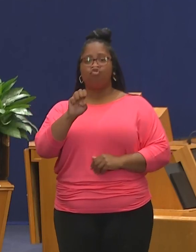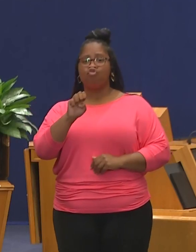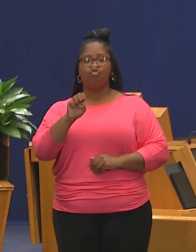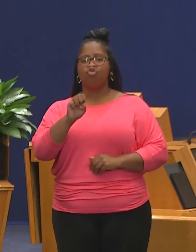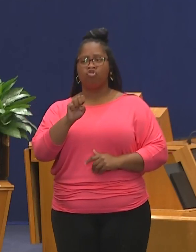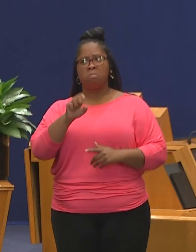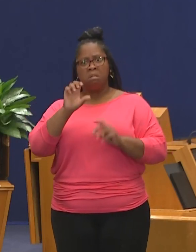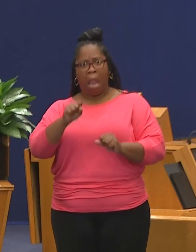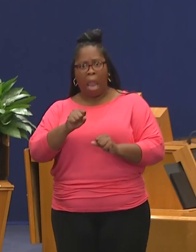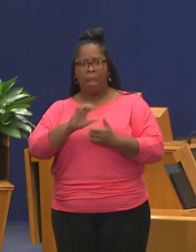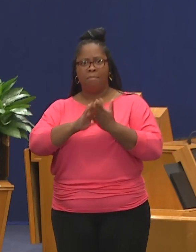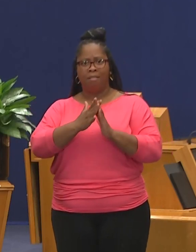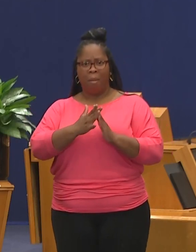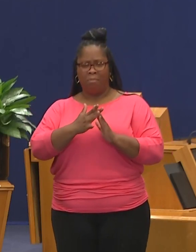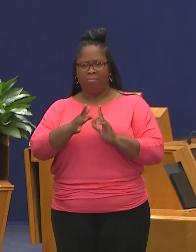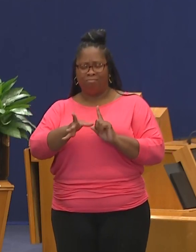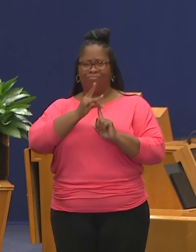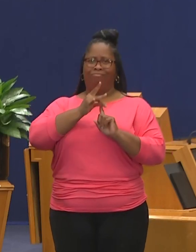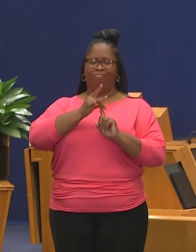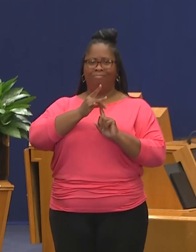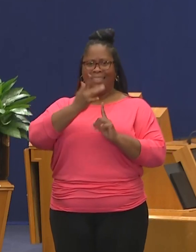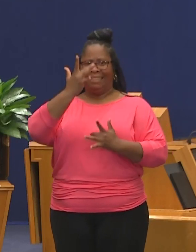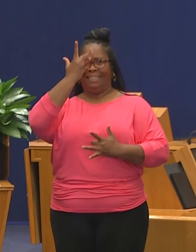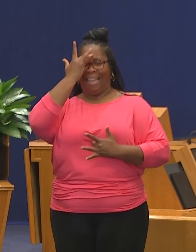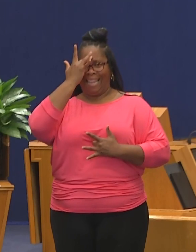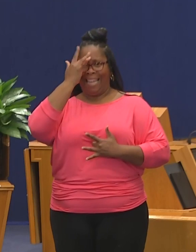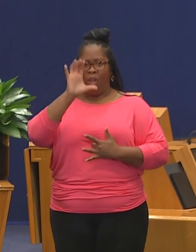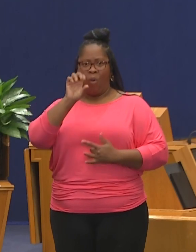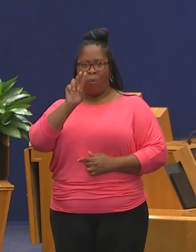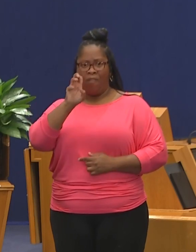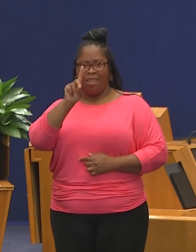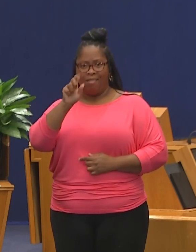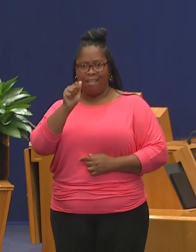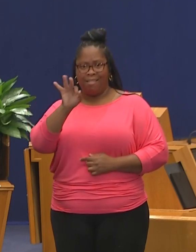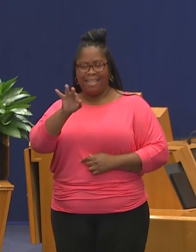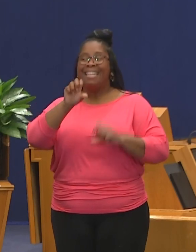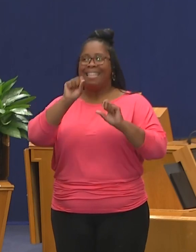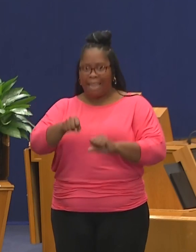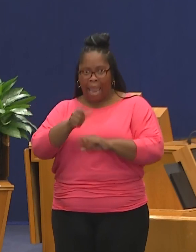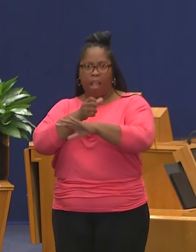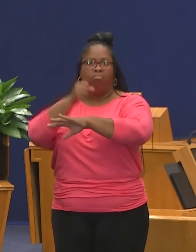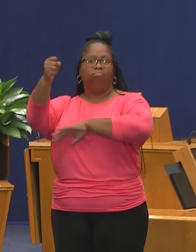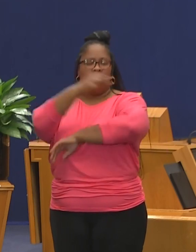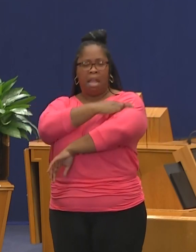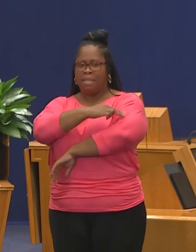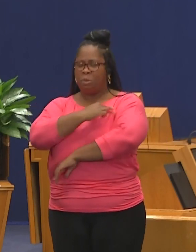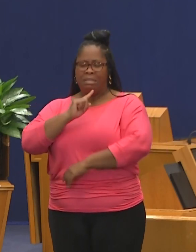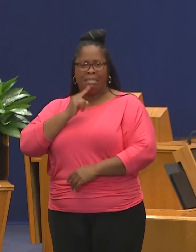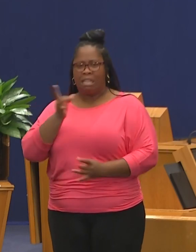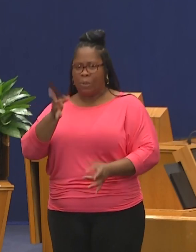POSITIVE FOR COVID-19 BUT ACTUALLY CAN BECOME ILL ENOUGH